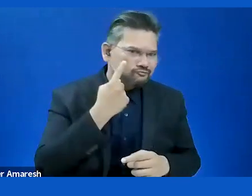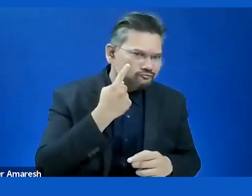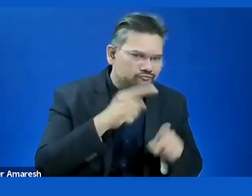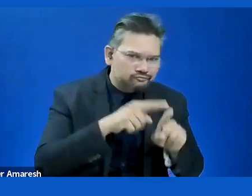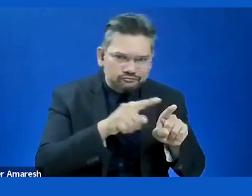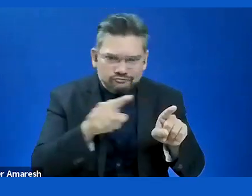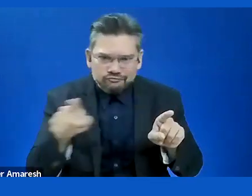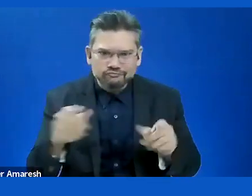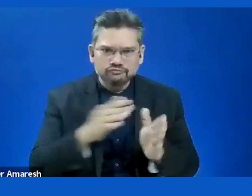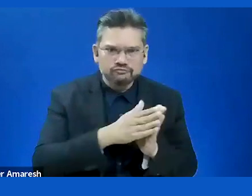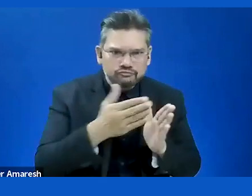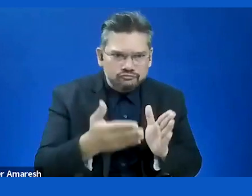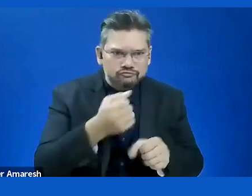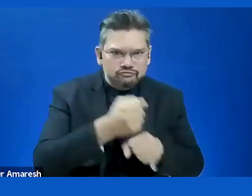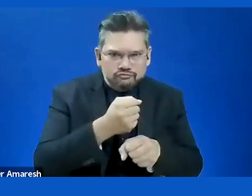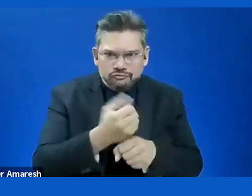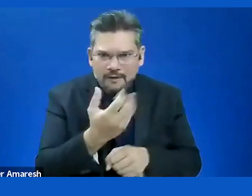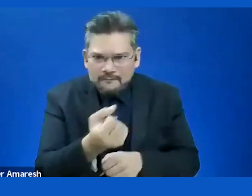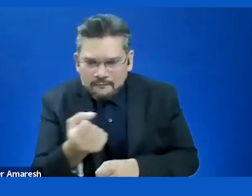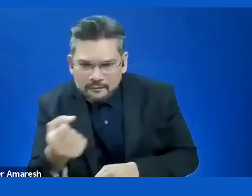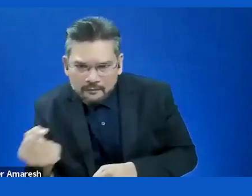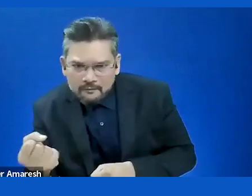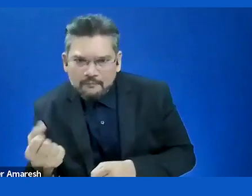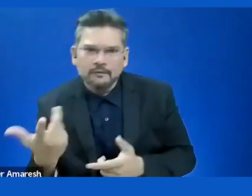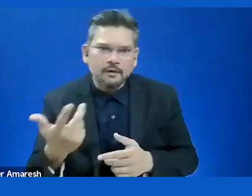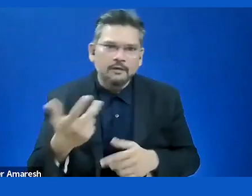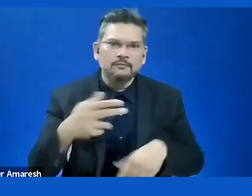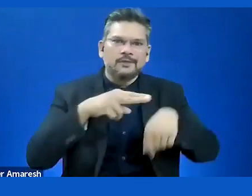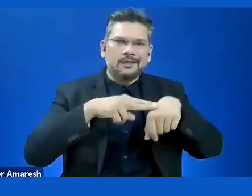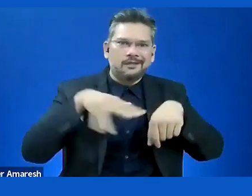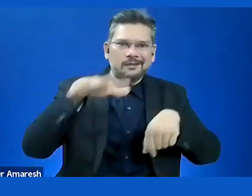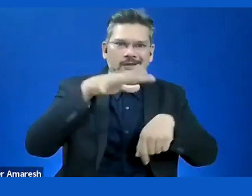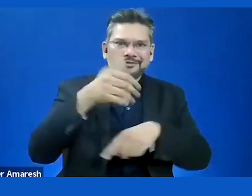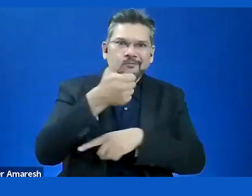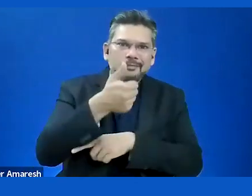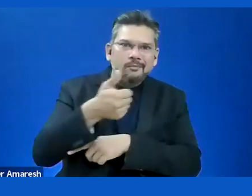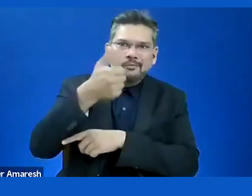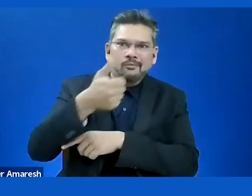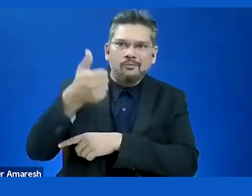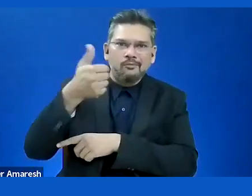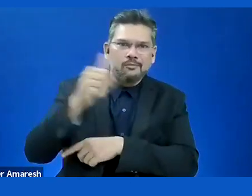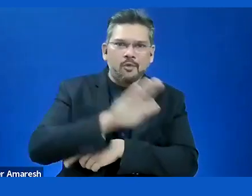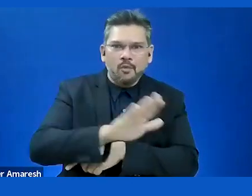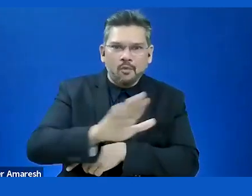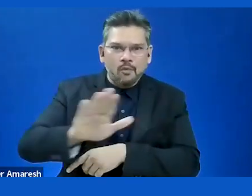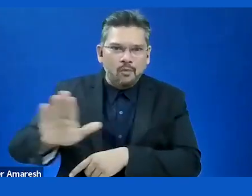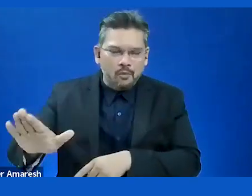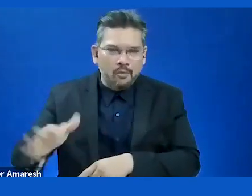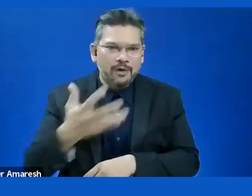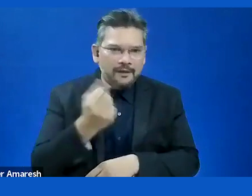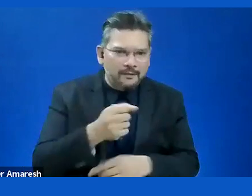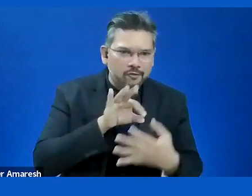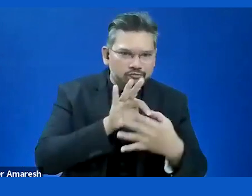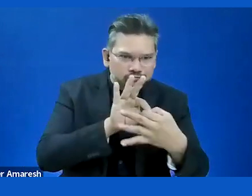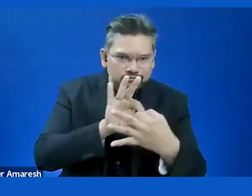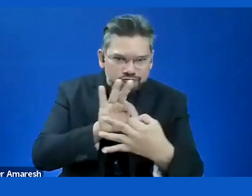authorities to address any gaps and above all help sharing Best Practices with the application